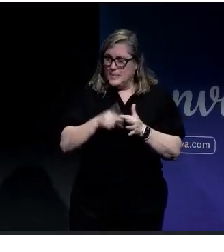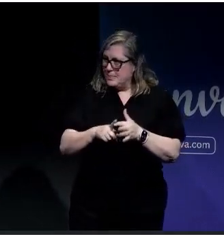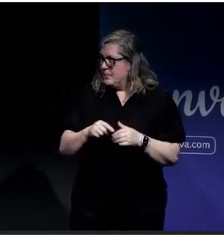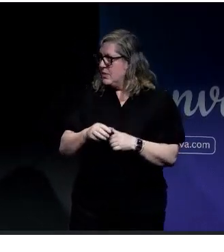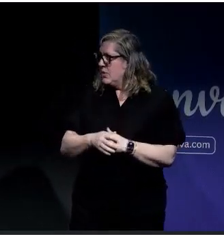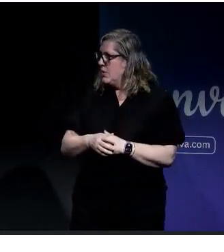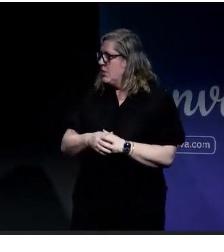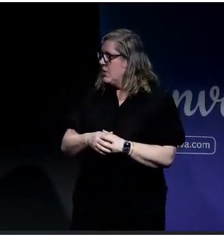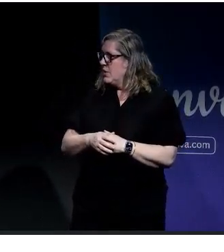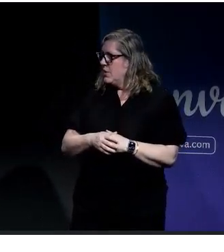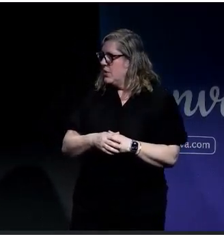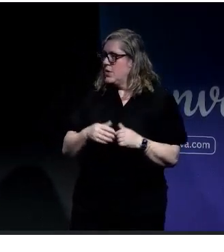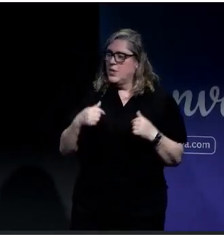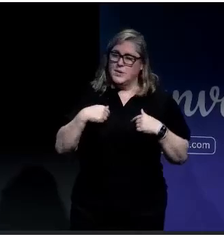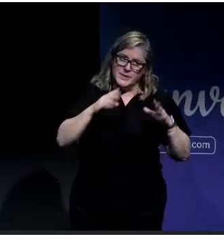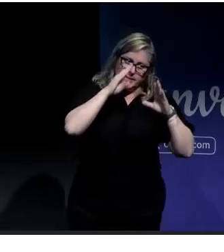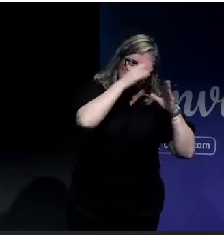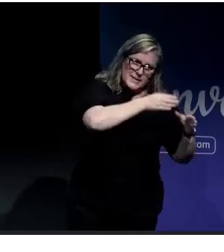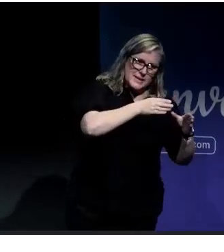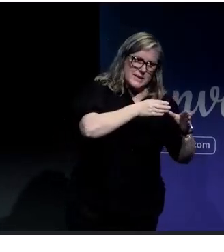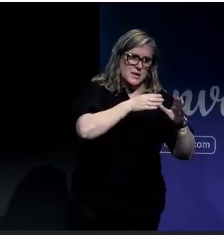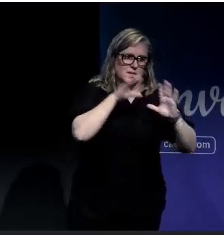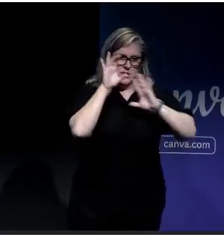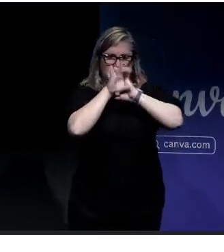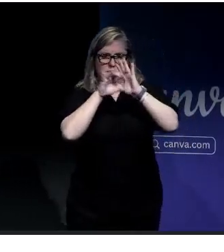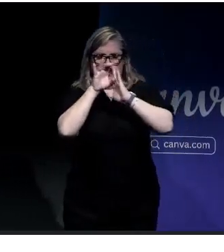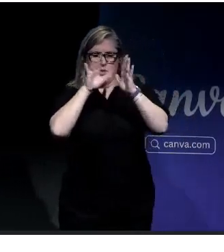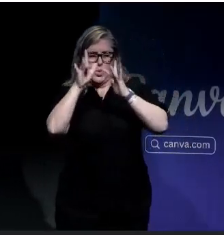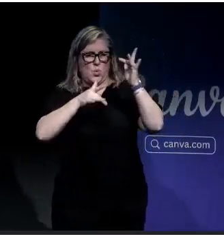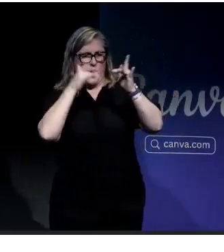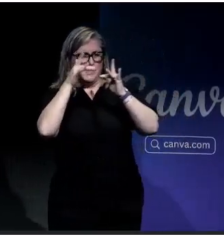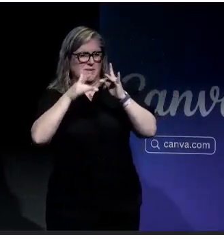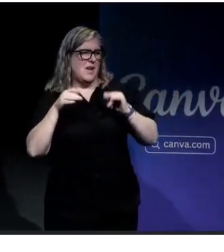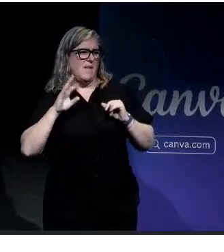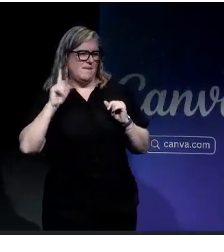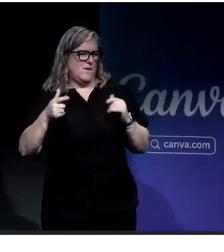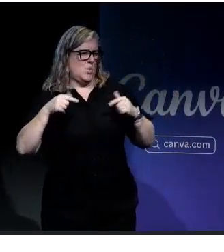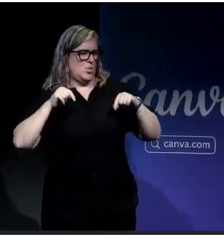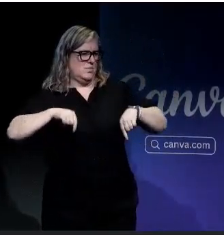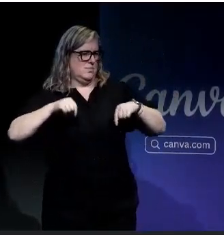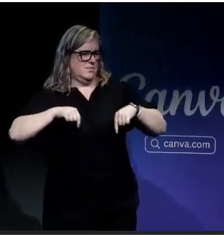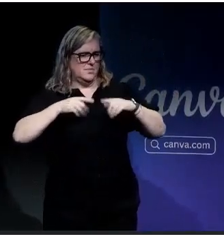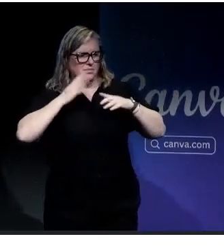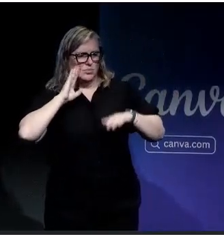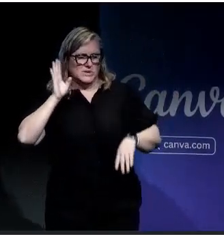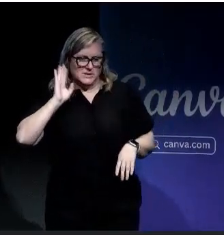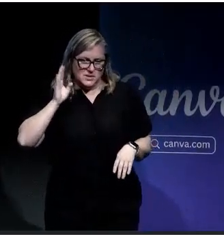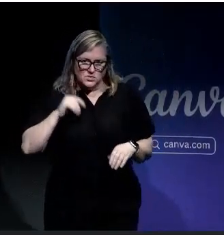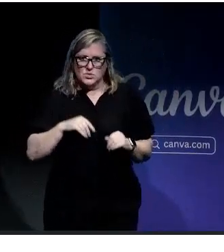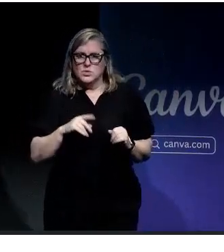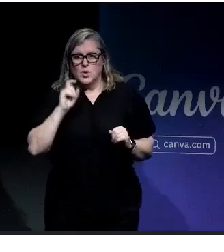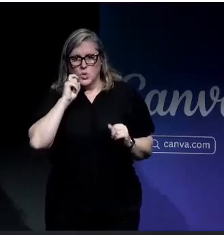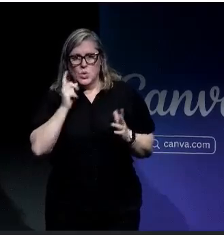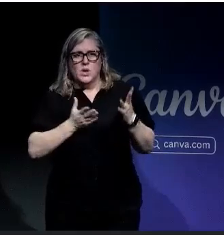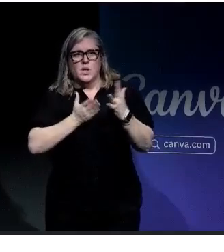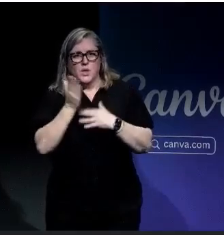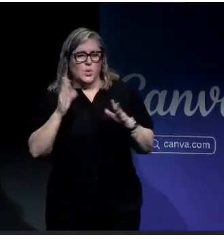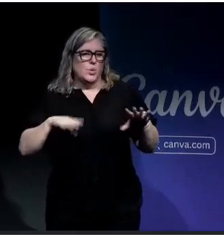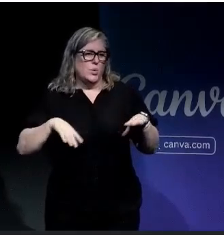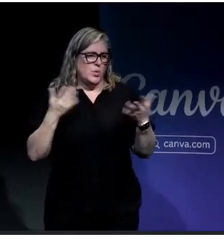Uh, desktop websites mostly for this presentation. Um, and so it'll, it'll go through a, a basically test a rule set.